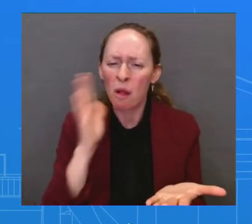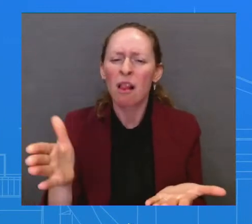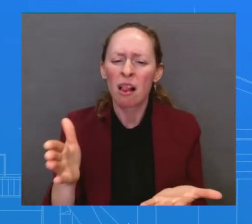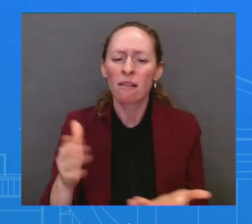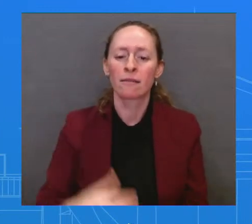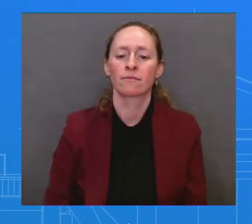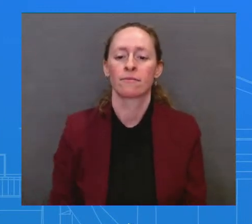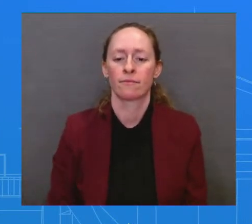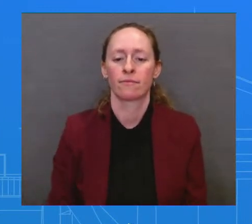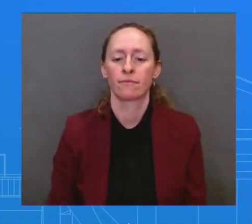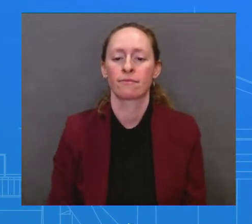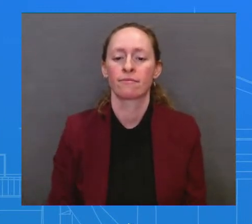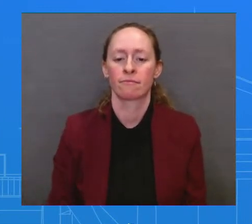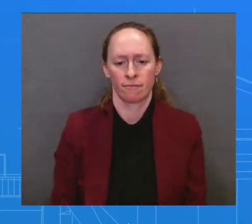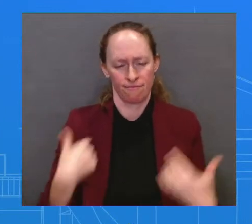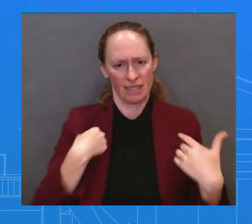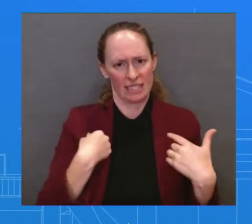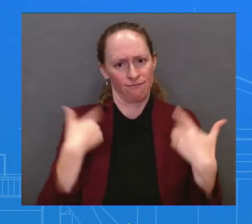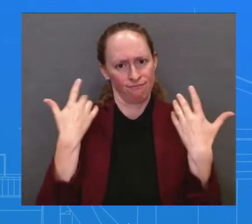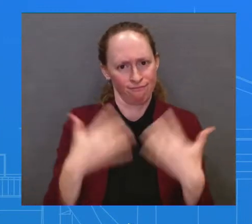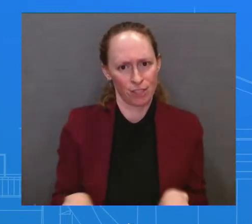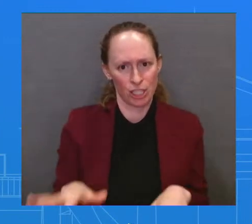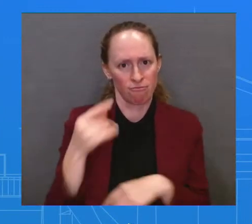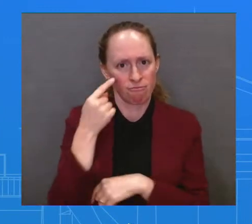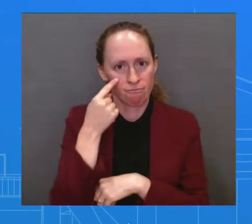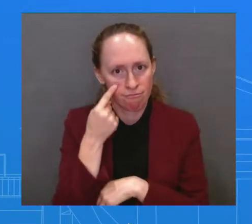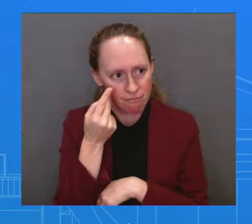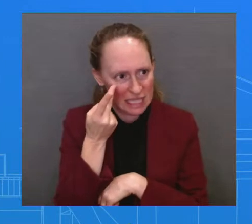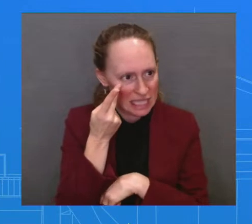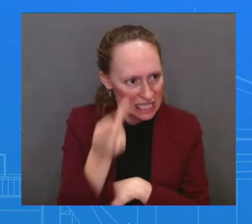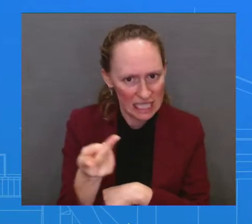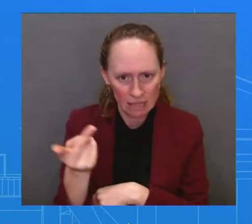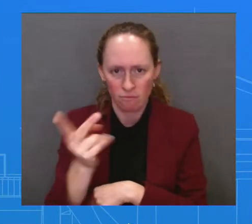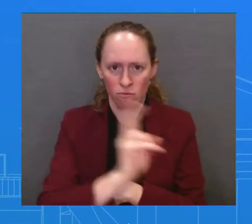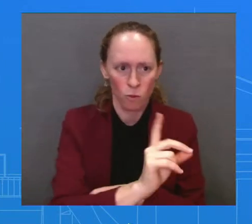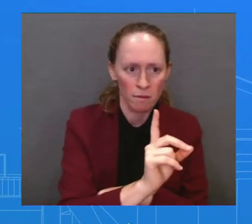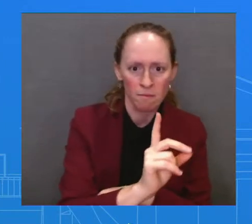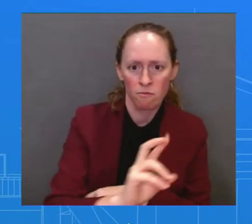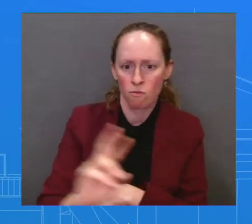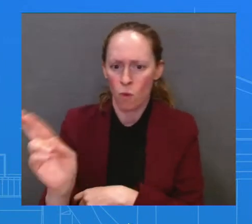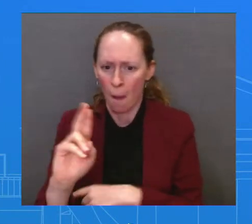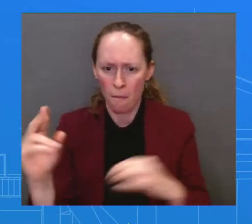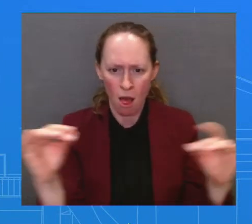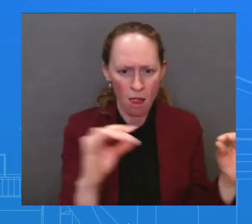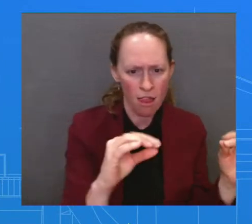the Democratic and Republican leadership in the Senate and the House and the chairs and ranking members of the key national security